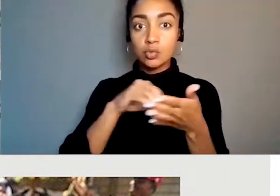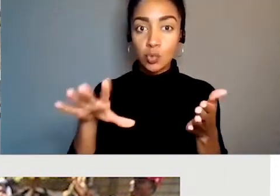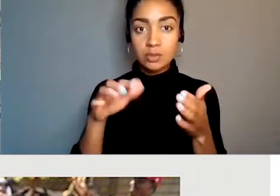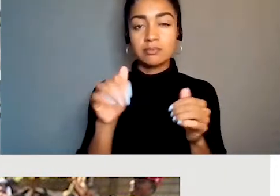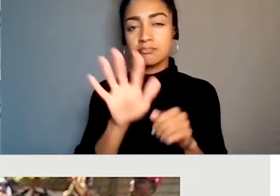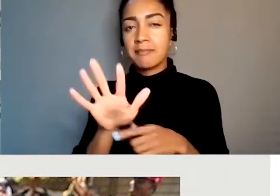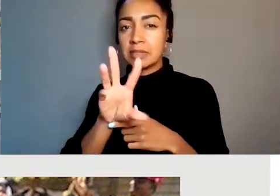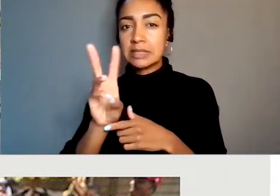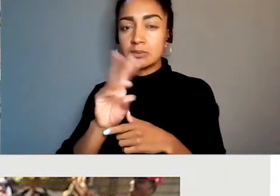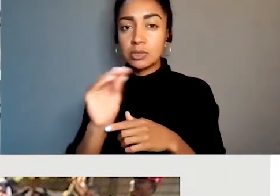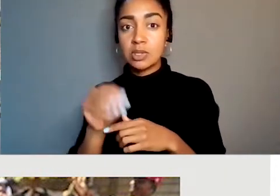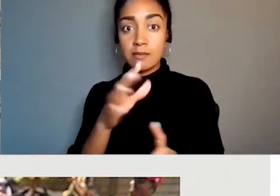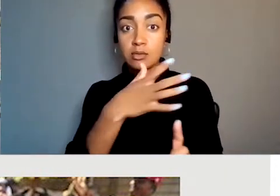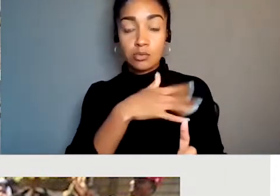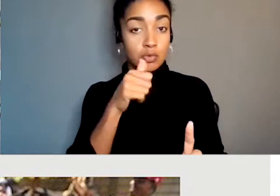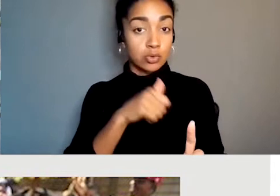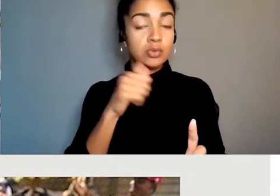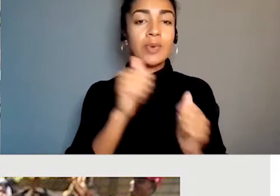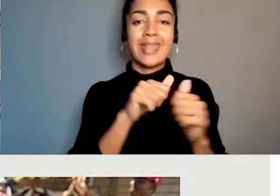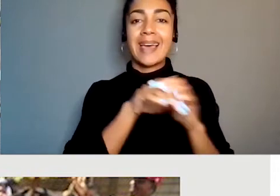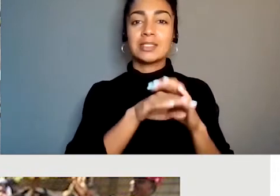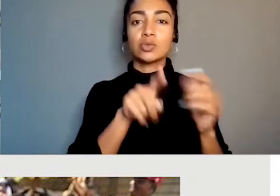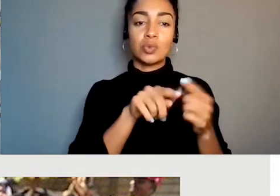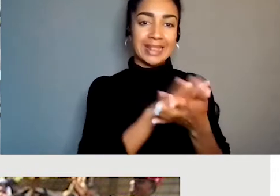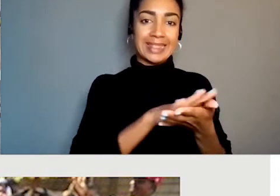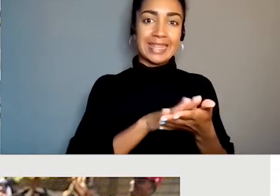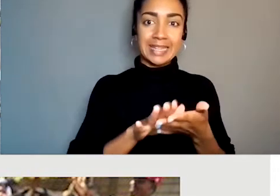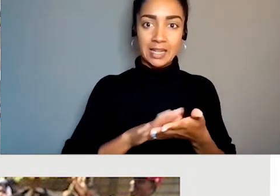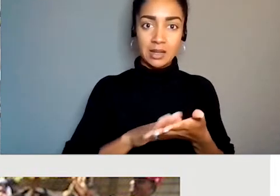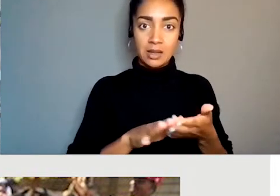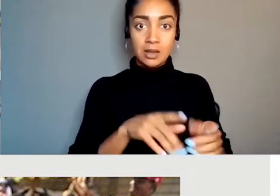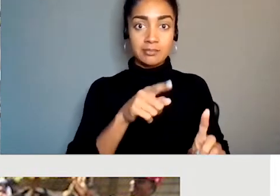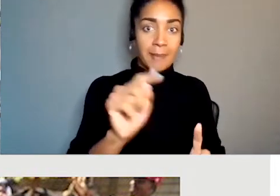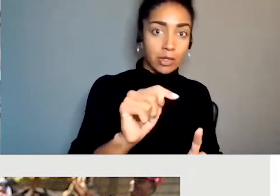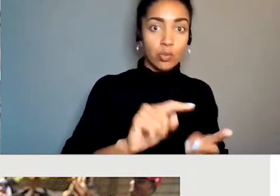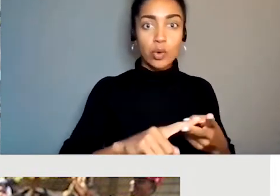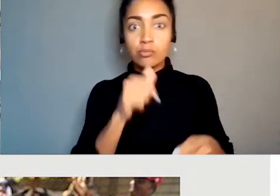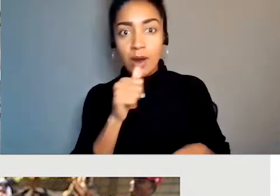The project provided modern and private toilets, to reduce, wait times for girls during recreation breaks,